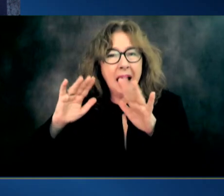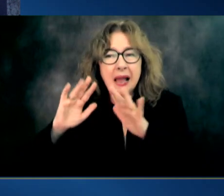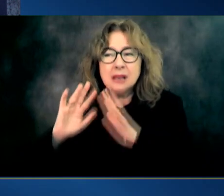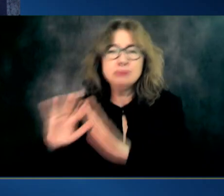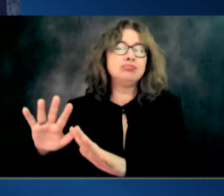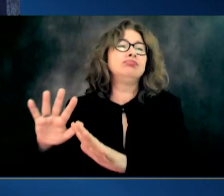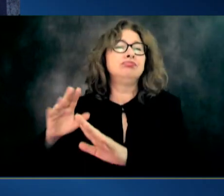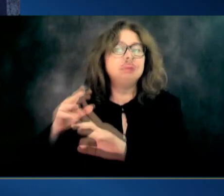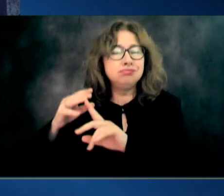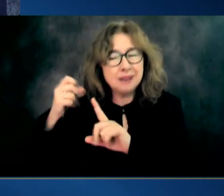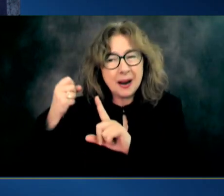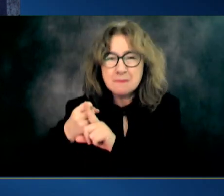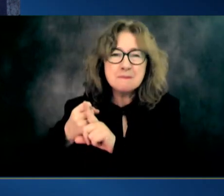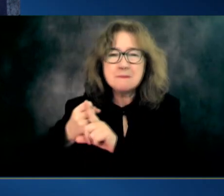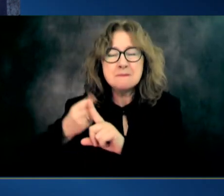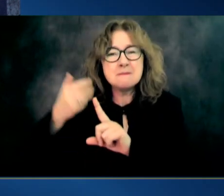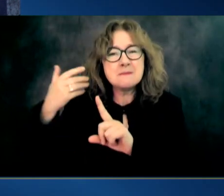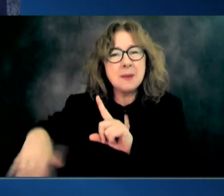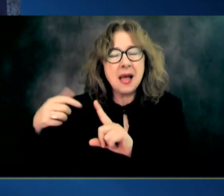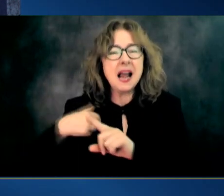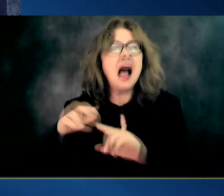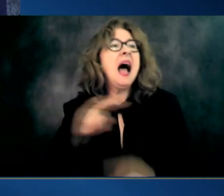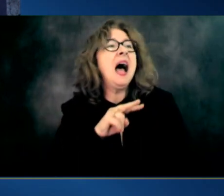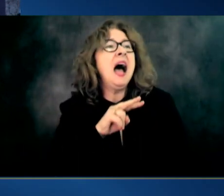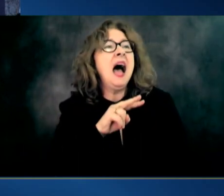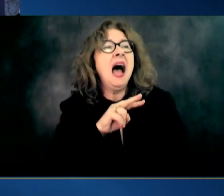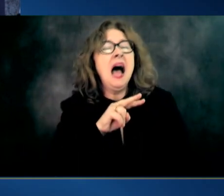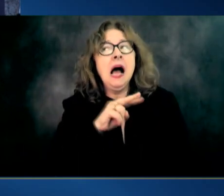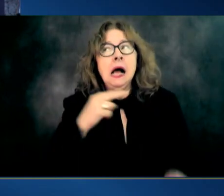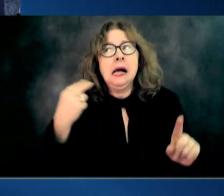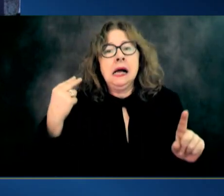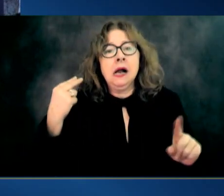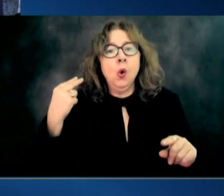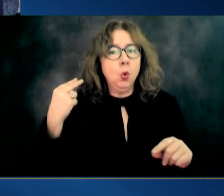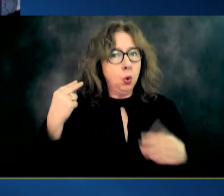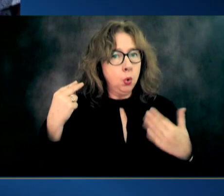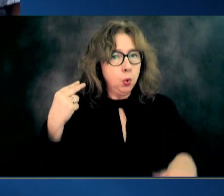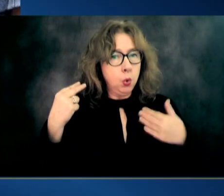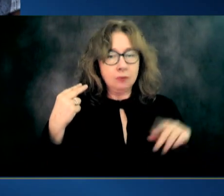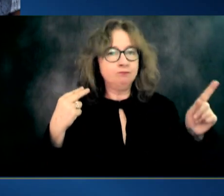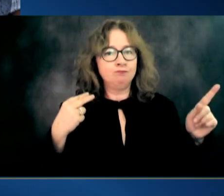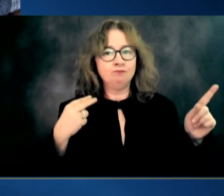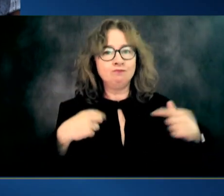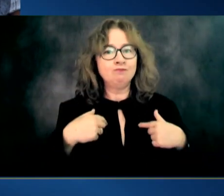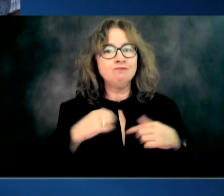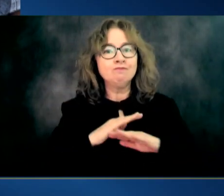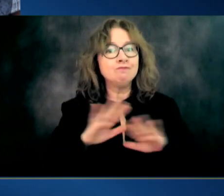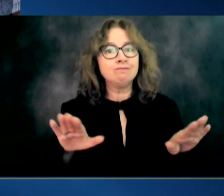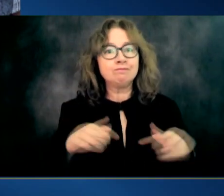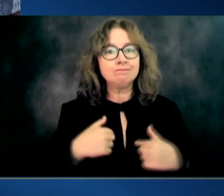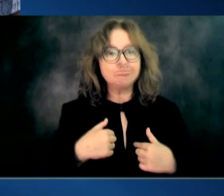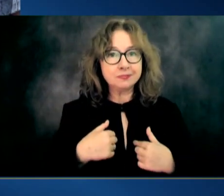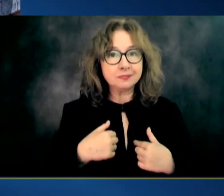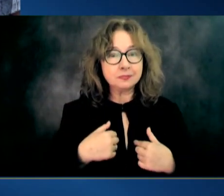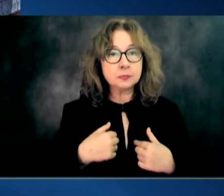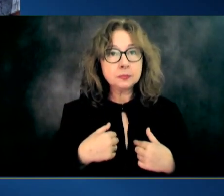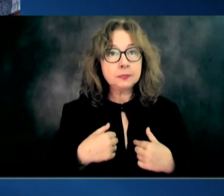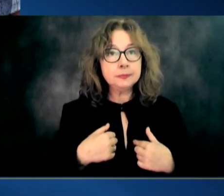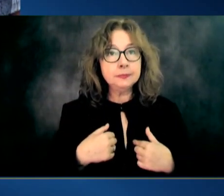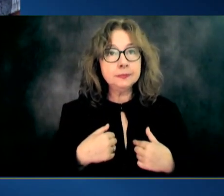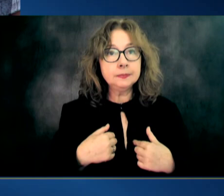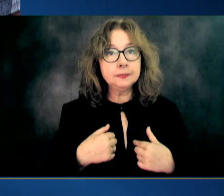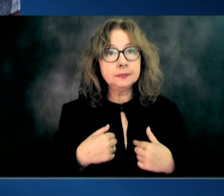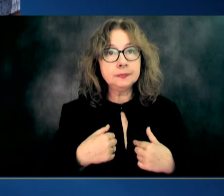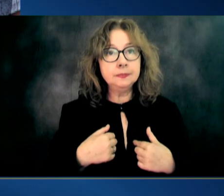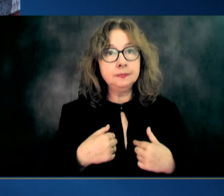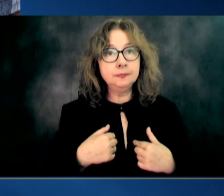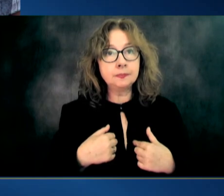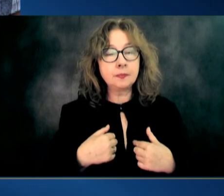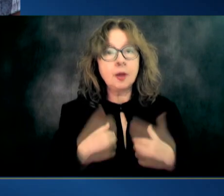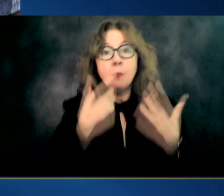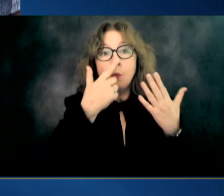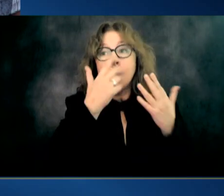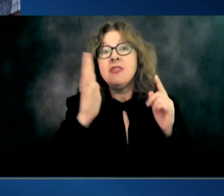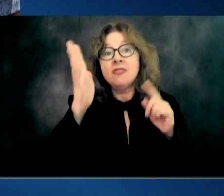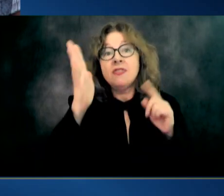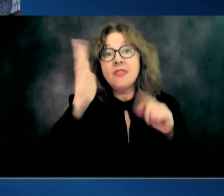sickle cell, I wasn't willing to take that chance. Because the treatments that are available now,